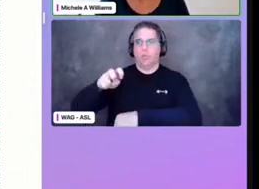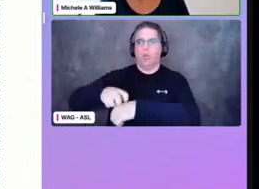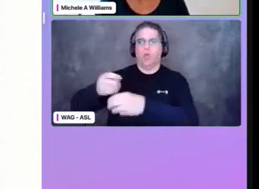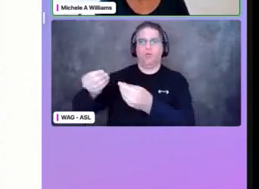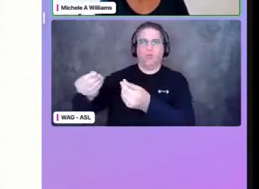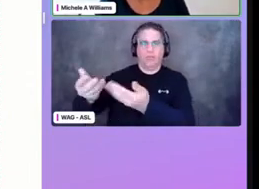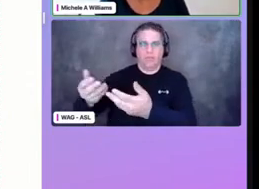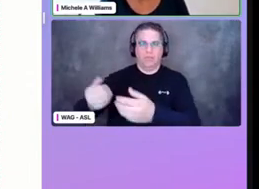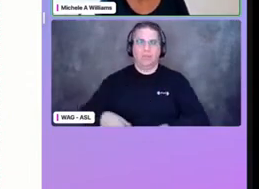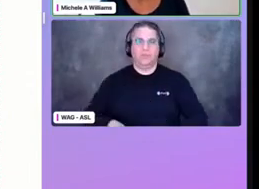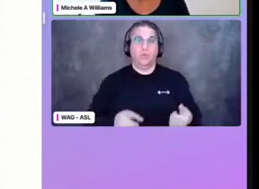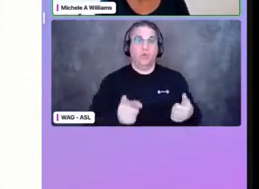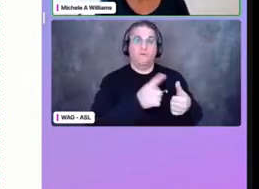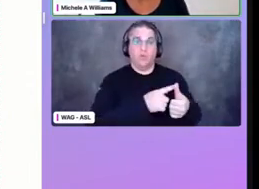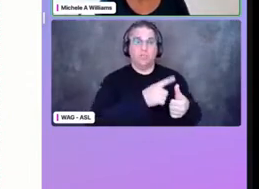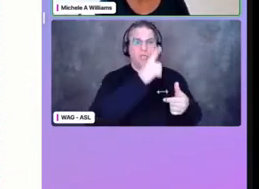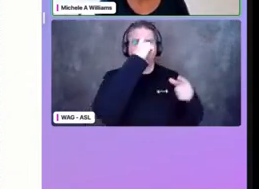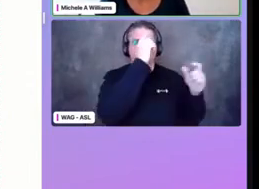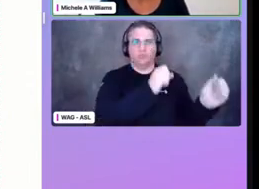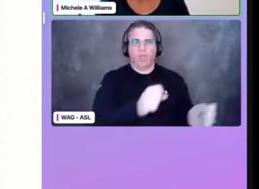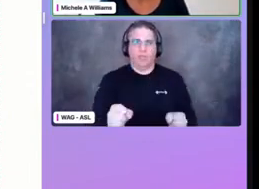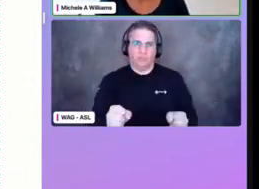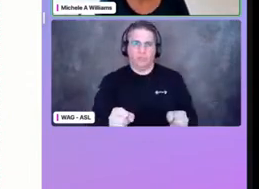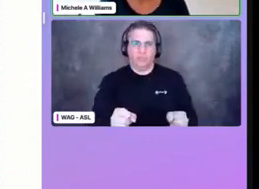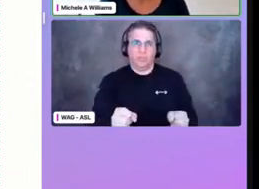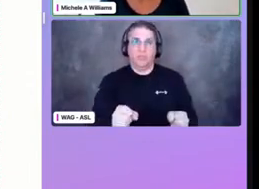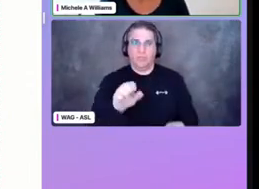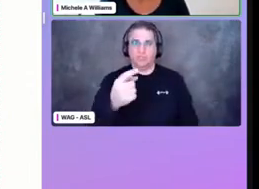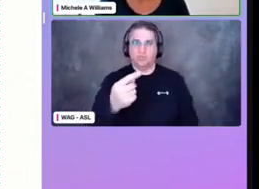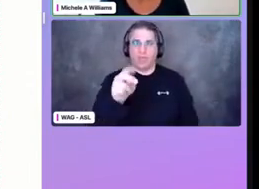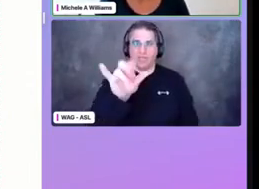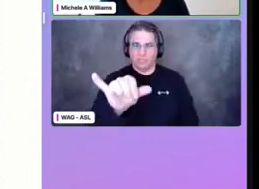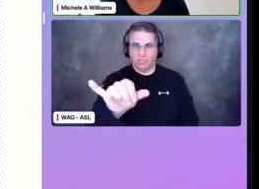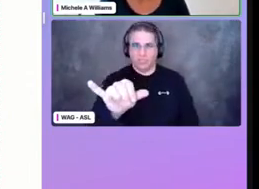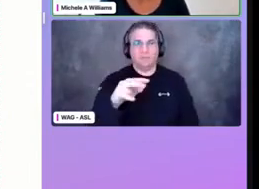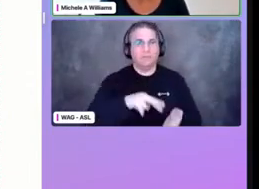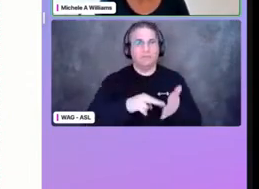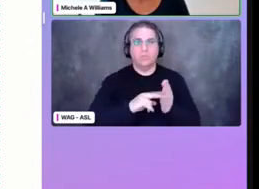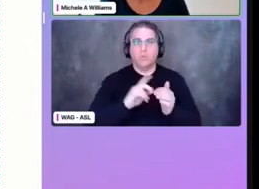that move between abstract and concrete, for start instance you with a strategy. Where